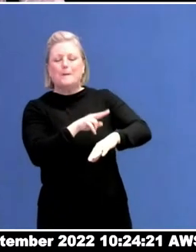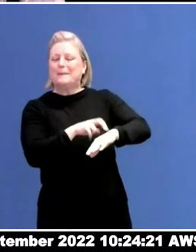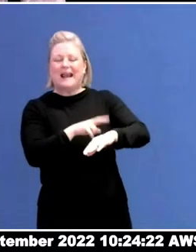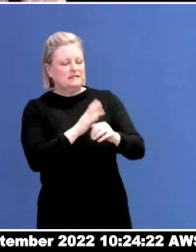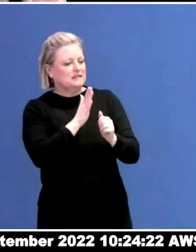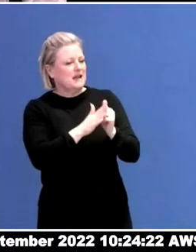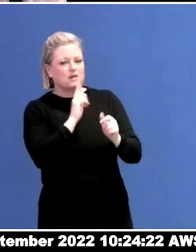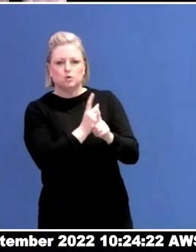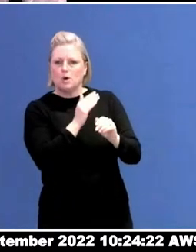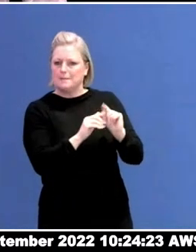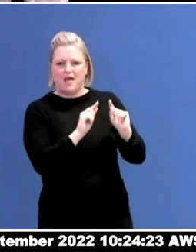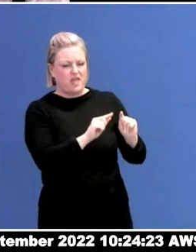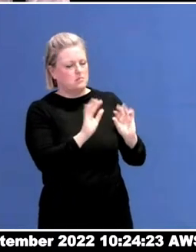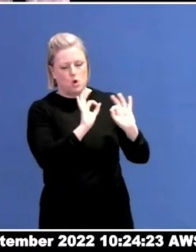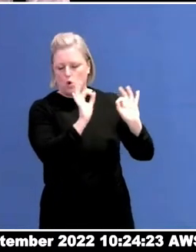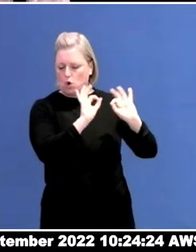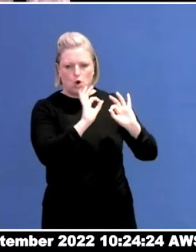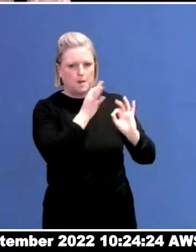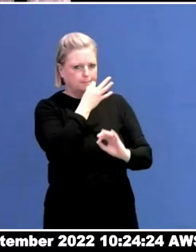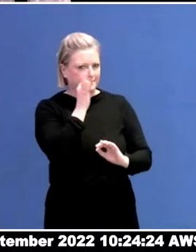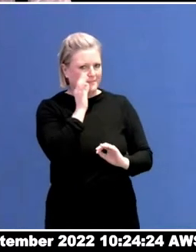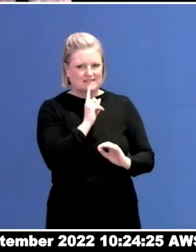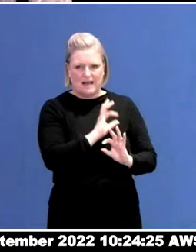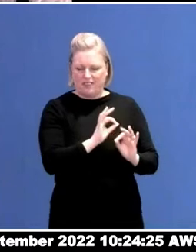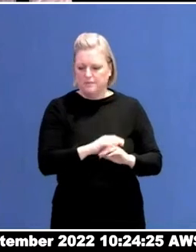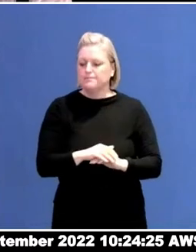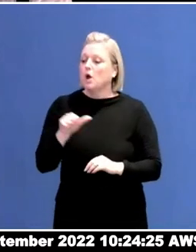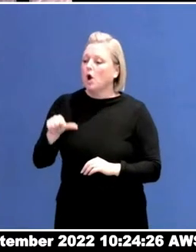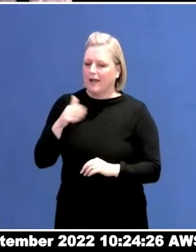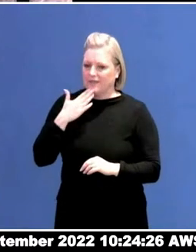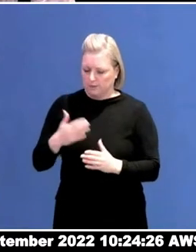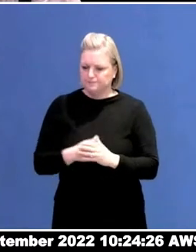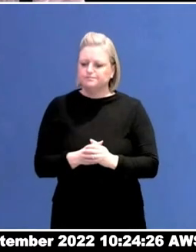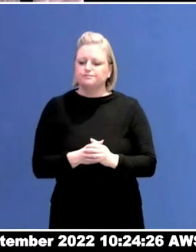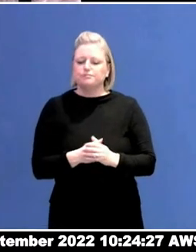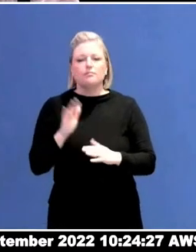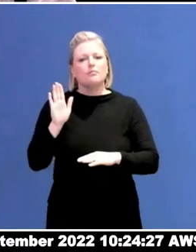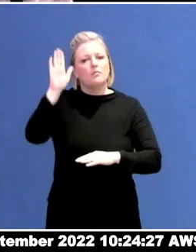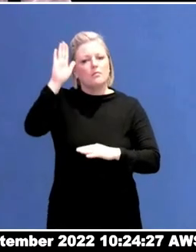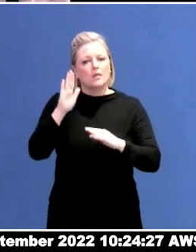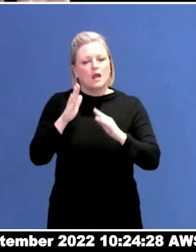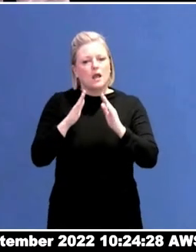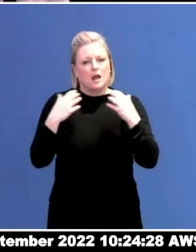Yes. CHAIR: Thank you. Okay. That's fine. Thank you. Yes, Mr Griffin. COMMISSIONER McEWIN: Terry, sorry, I have a follow up question from the Chair.